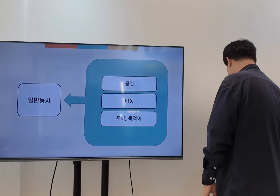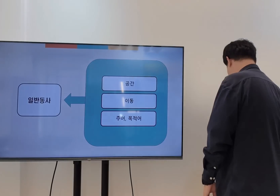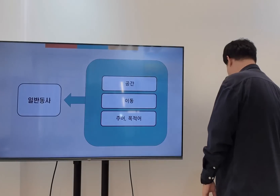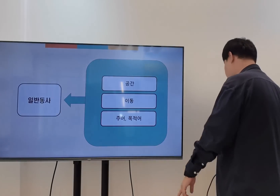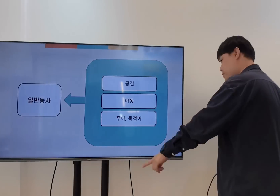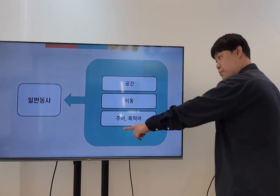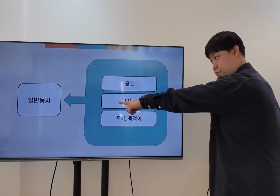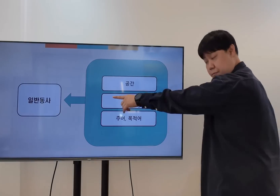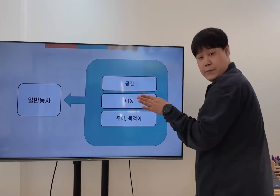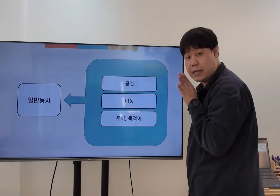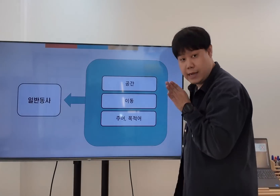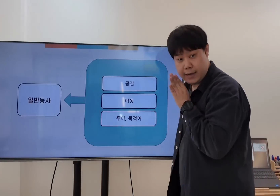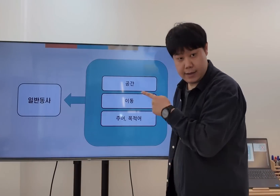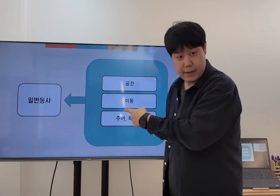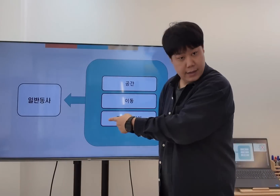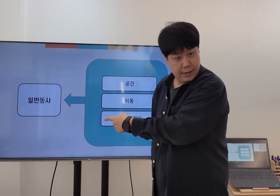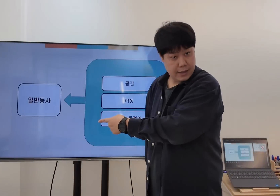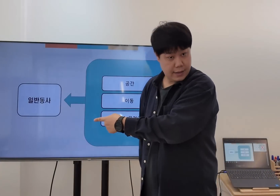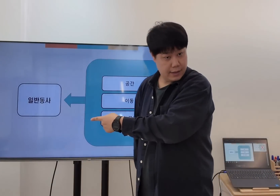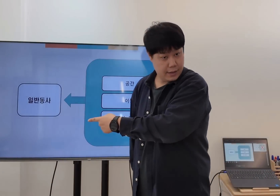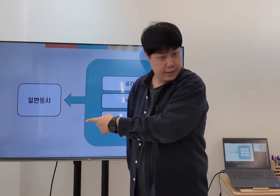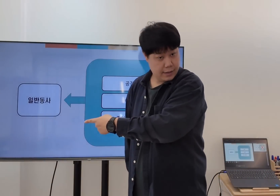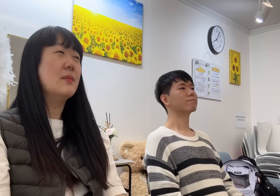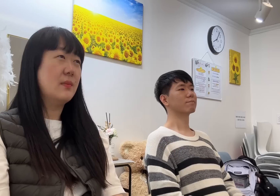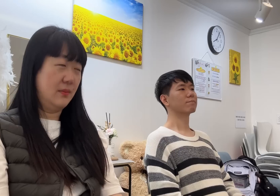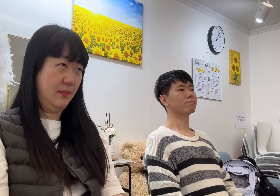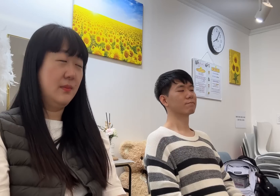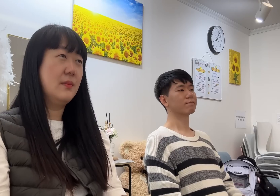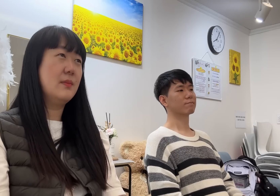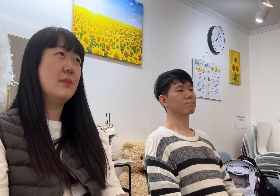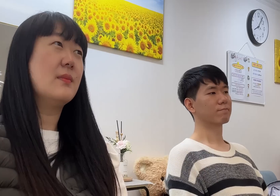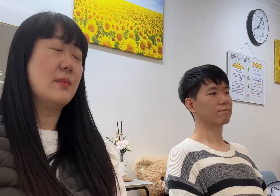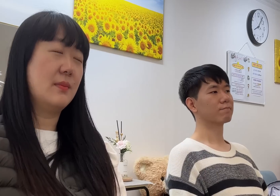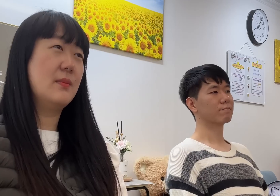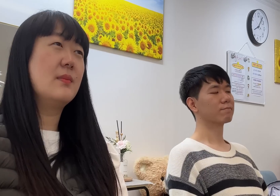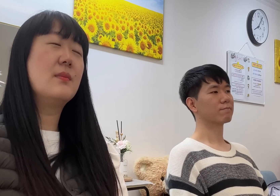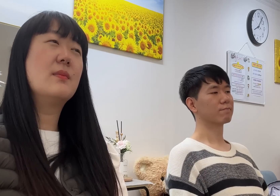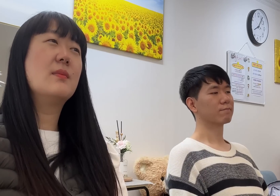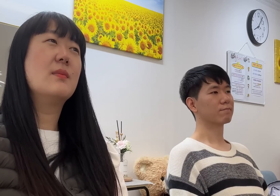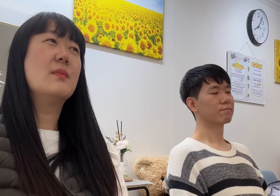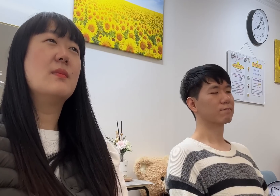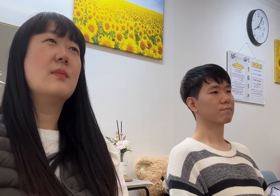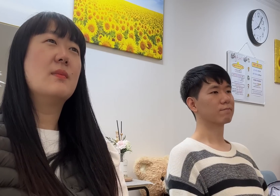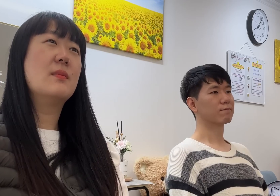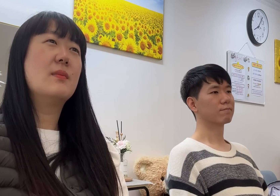Is this a regular verb? First nod. I nod without knowing. soul go out.